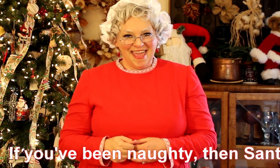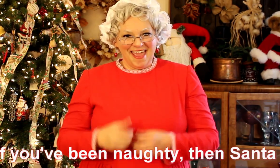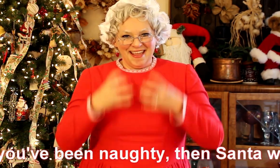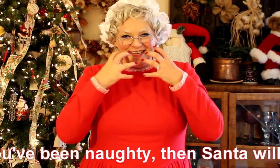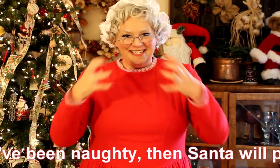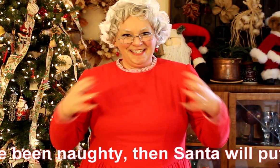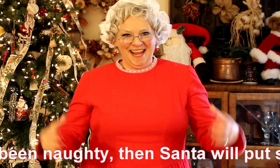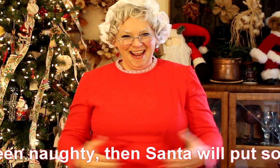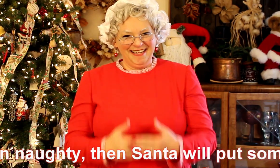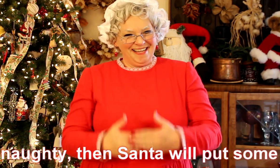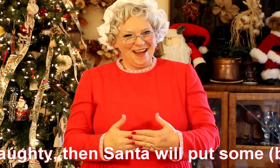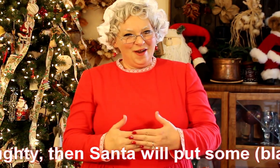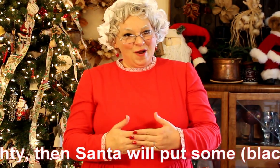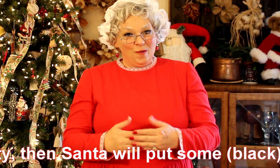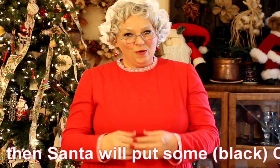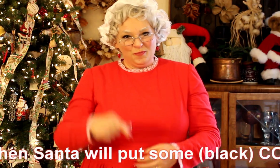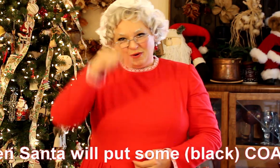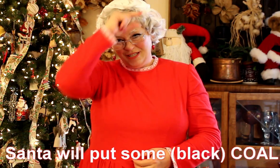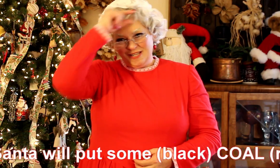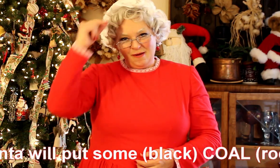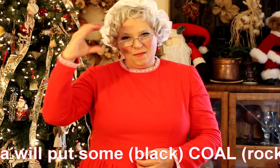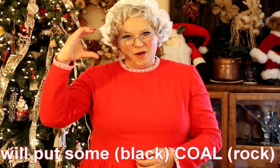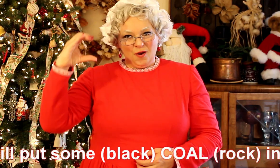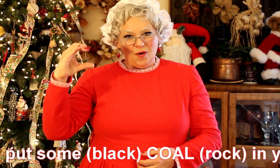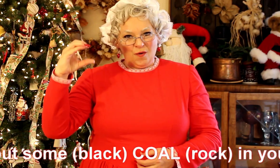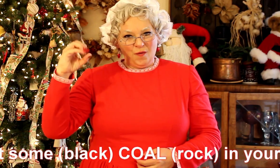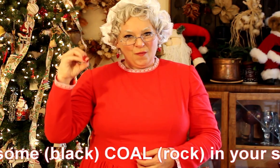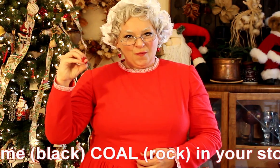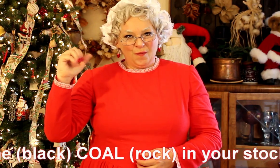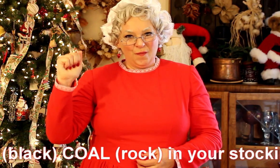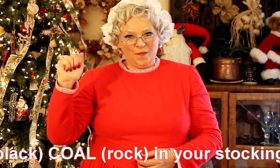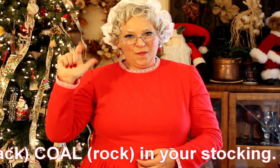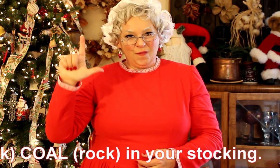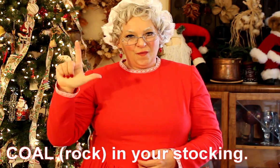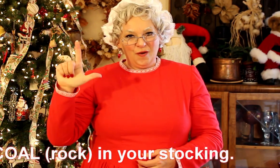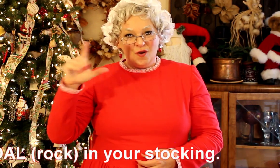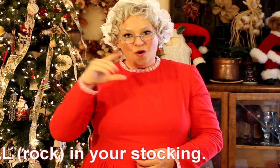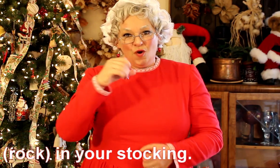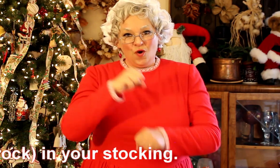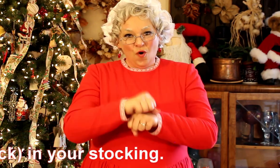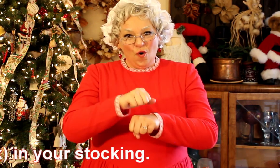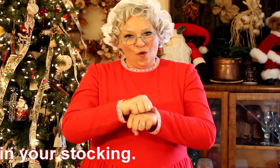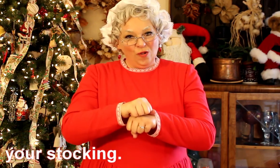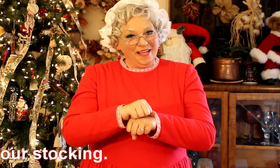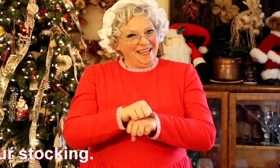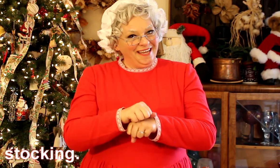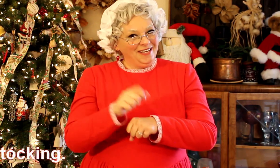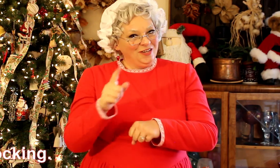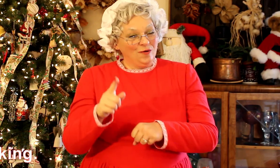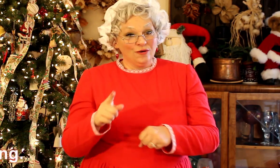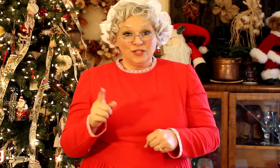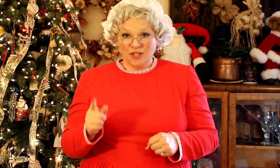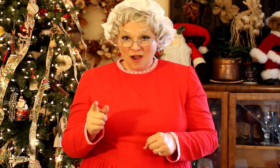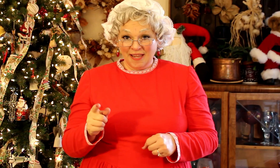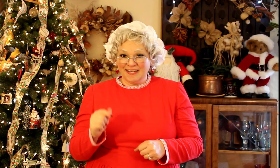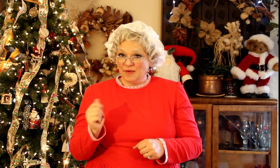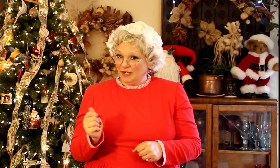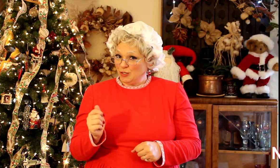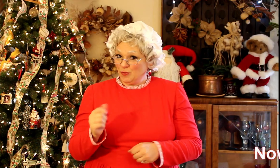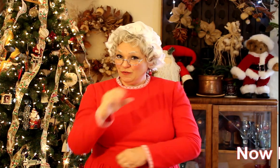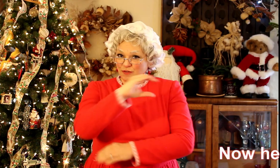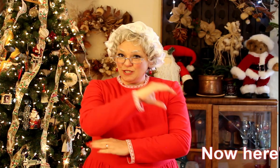then Santa will put some (black) C O A L (rock) in your stocking. Now here's the word for